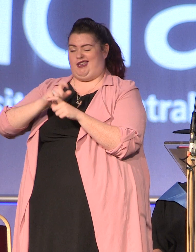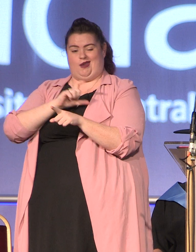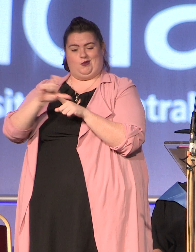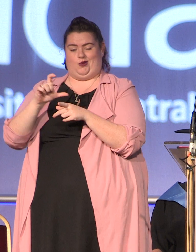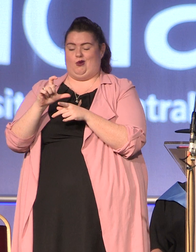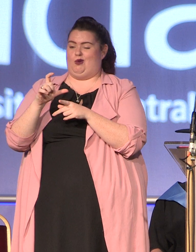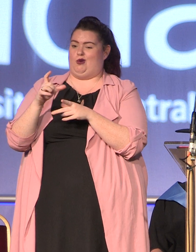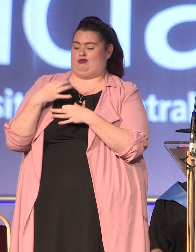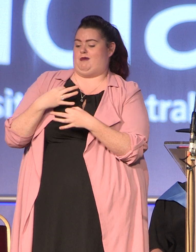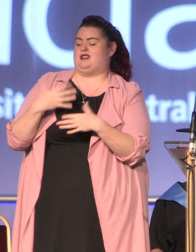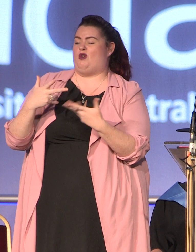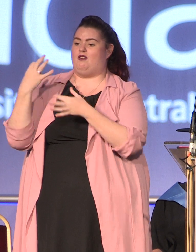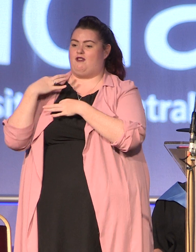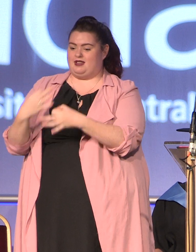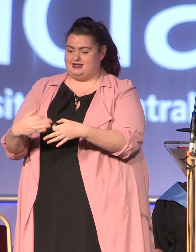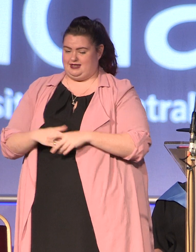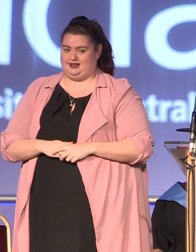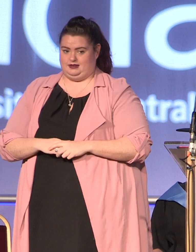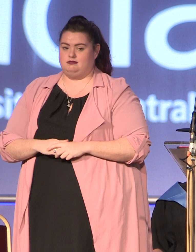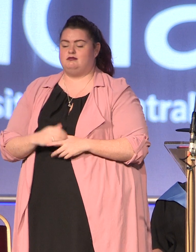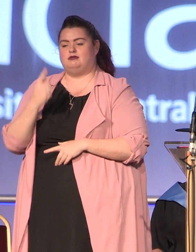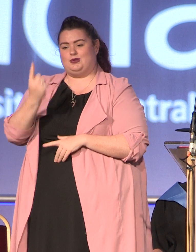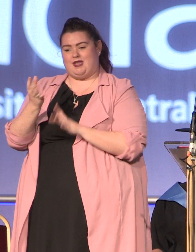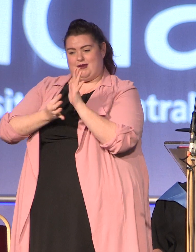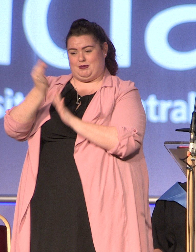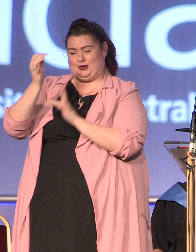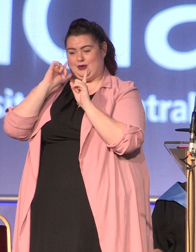put yourself out there and contributed positive change to yourself and the